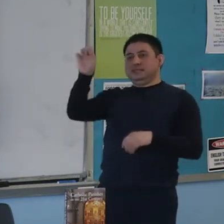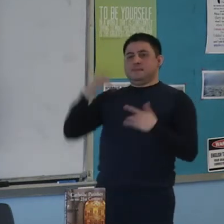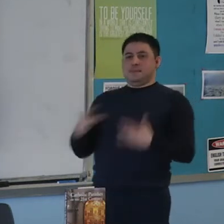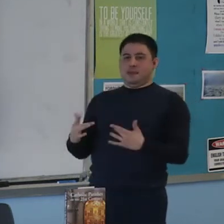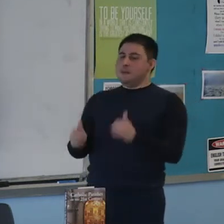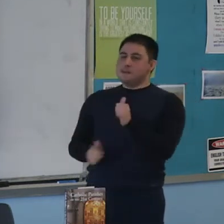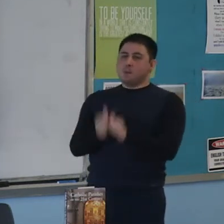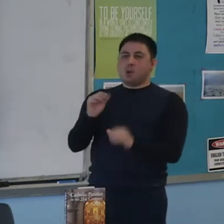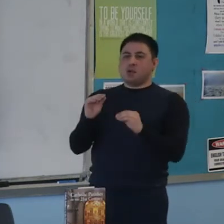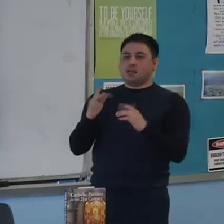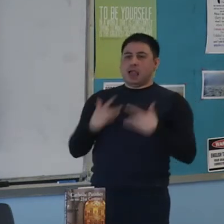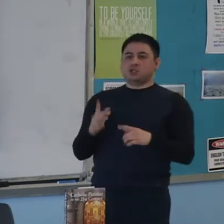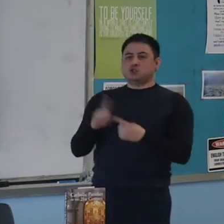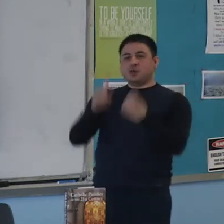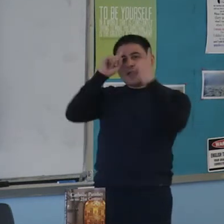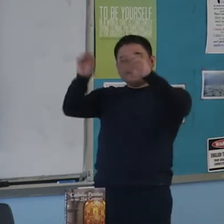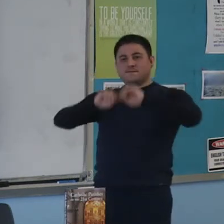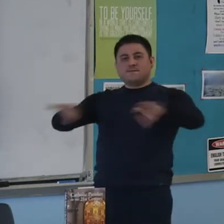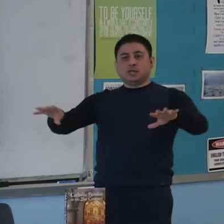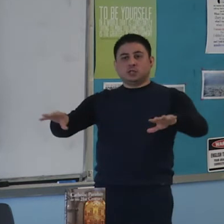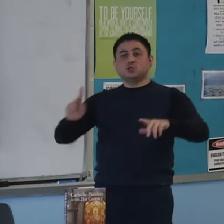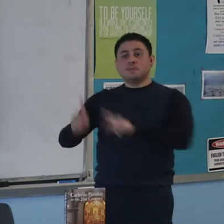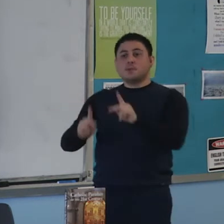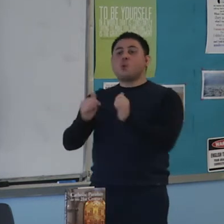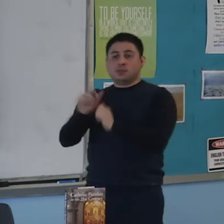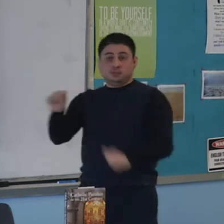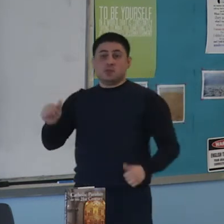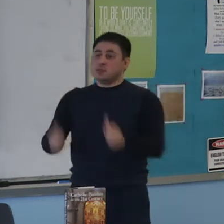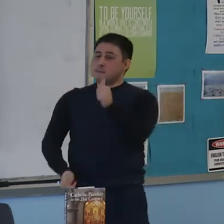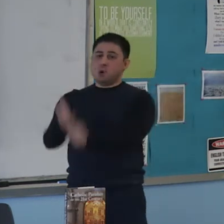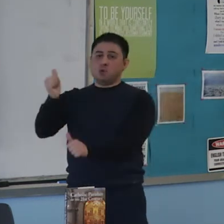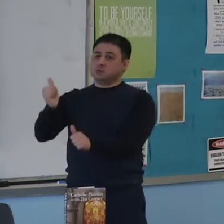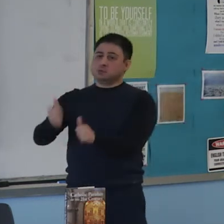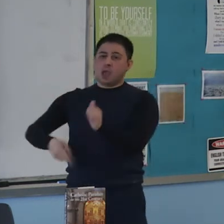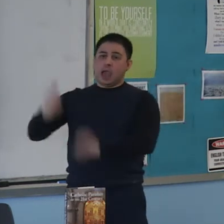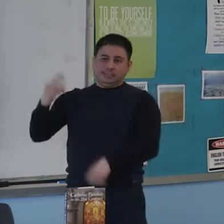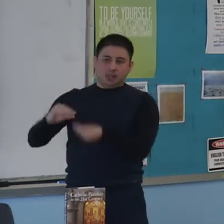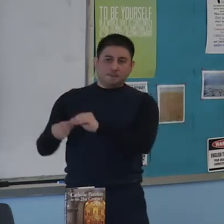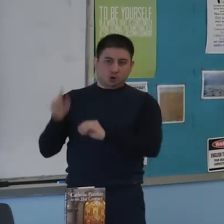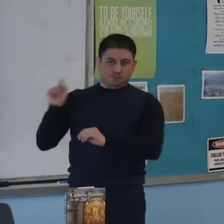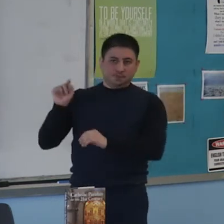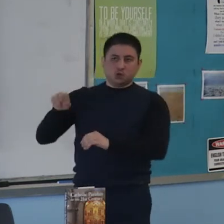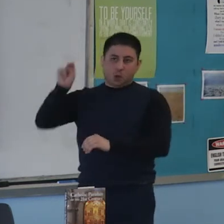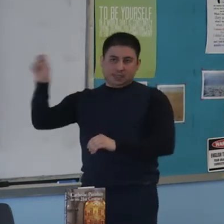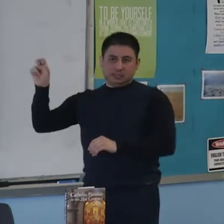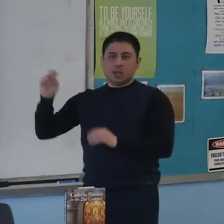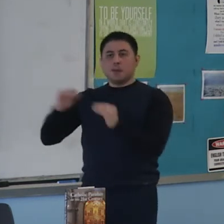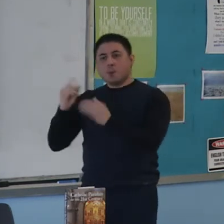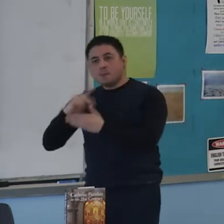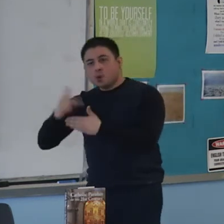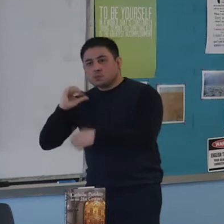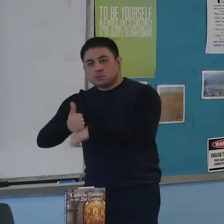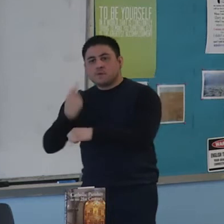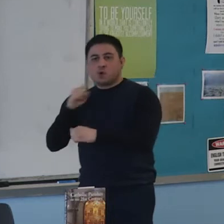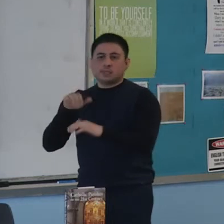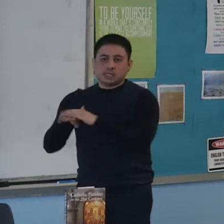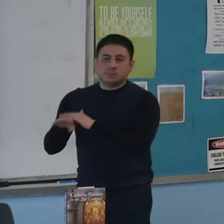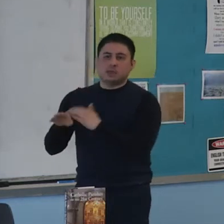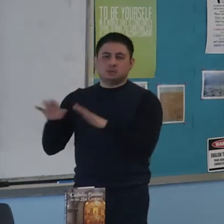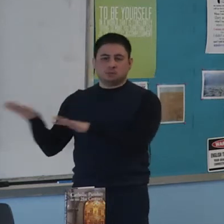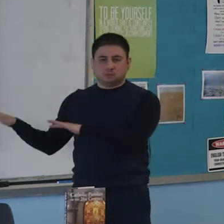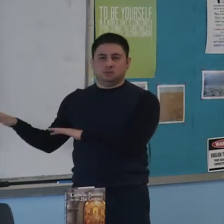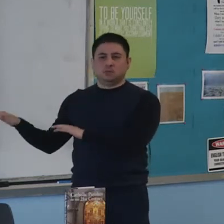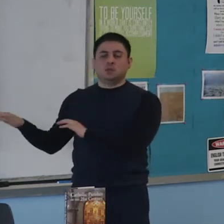else to the United States to evangelize to people with disabilities, and to have more of a program for more accessibility down the line. The logic of